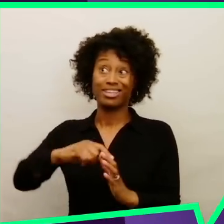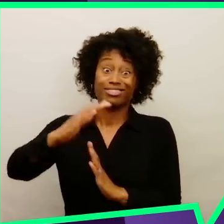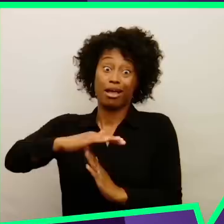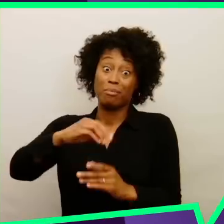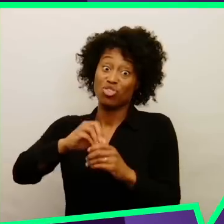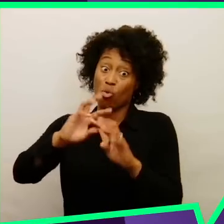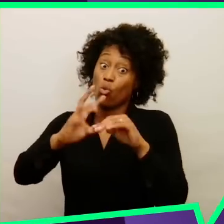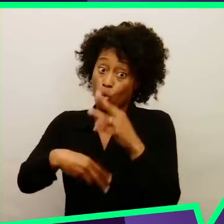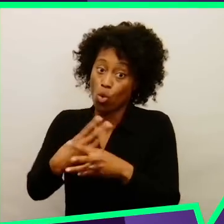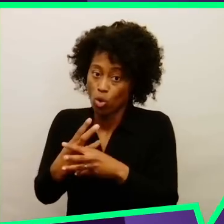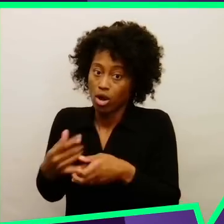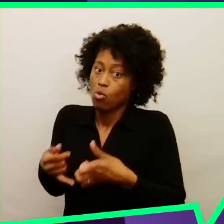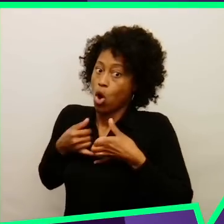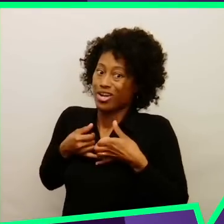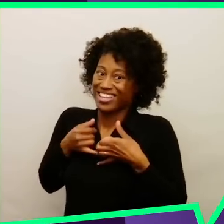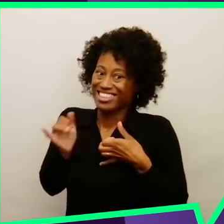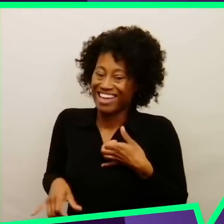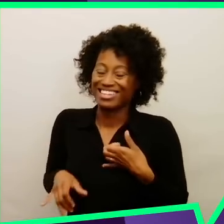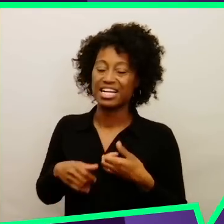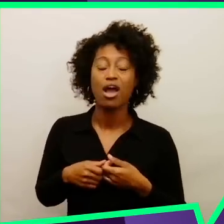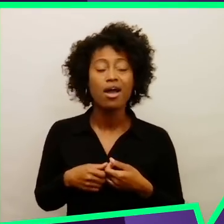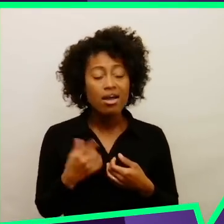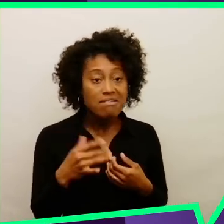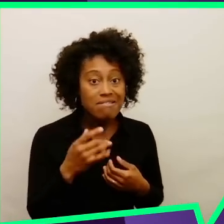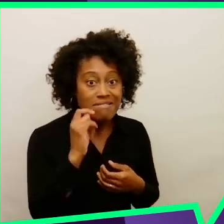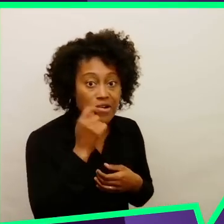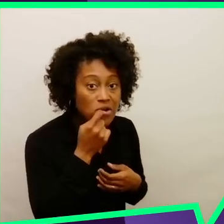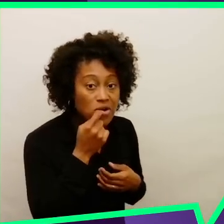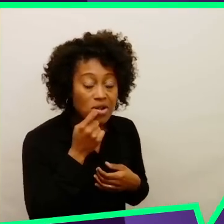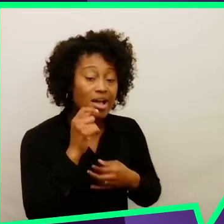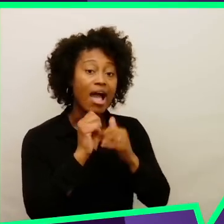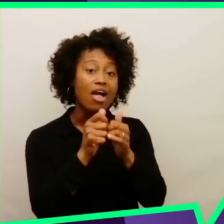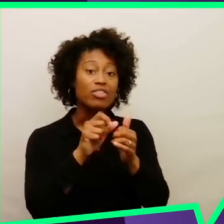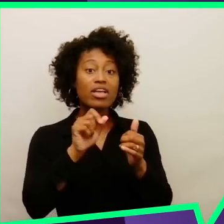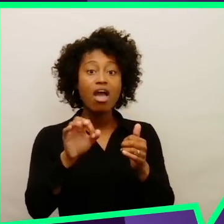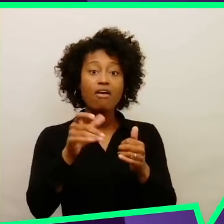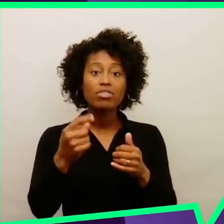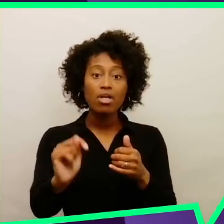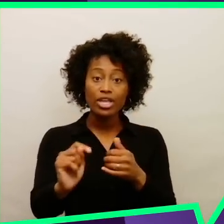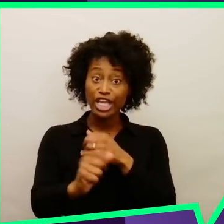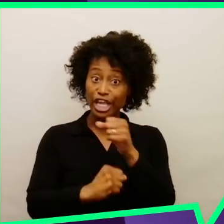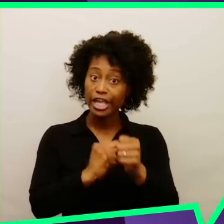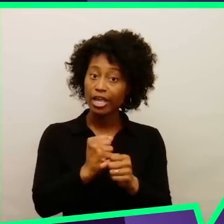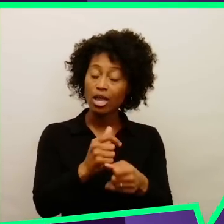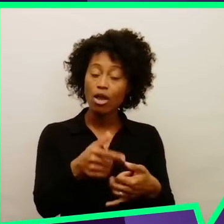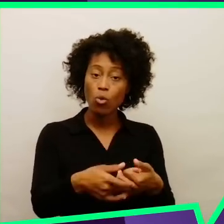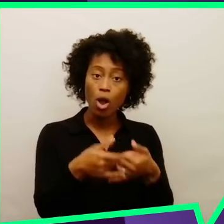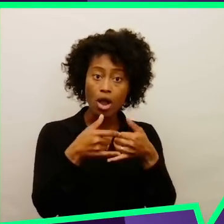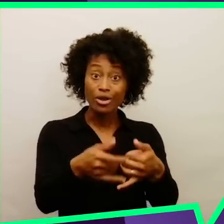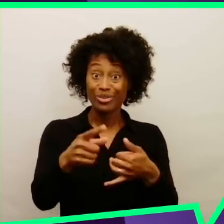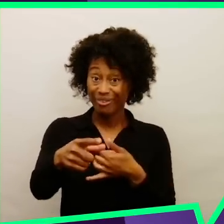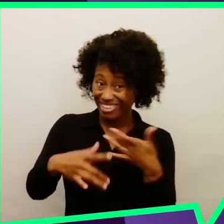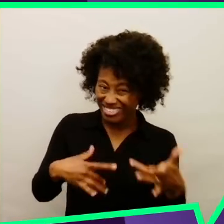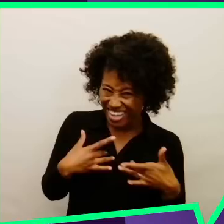Wow. That's pretty cool. So you got the Athlete of the Year Award. Were you really excited when you got the Athlete of the Year Award?